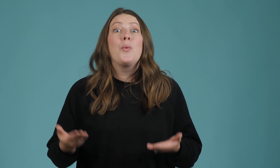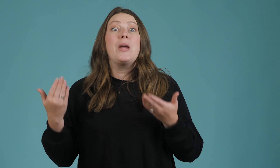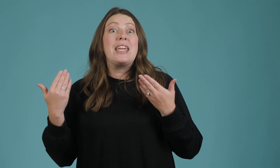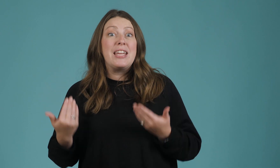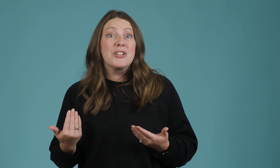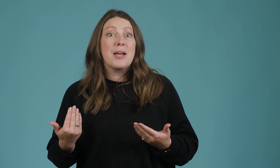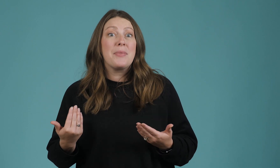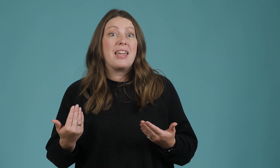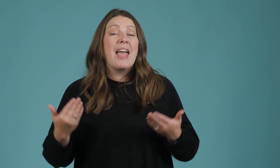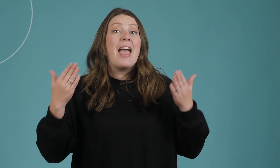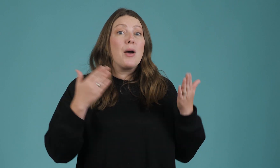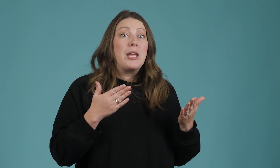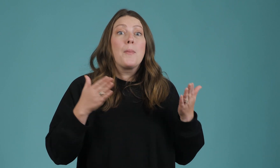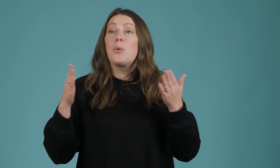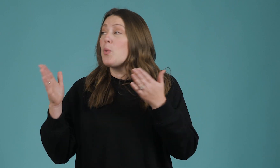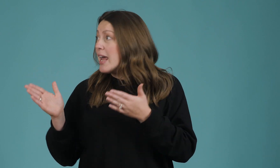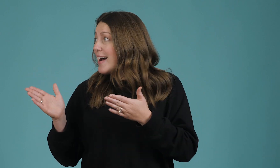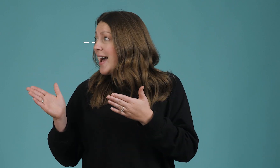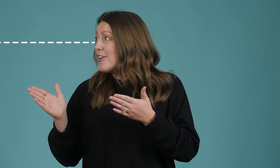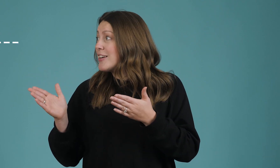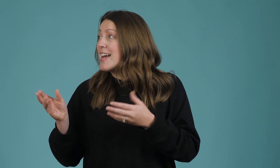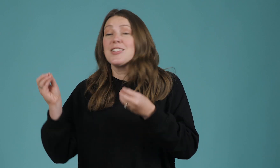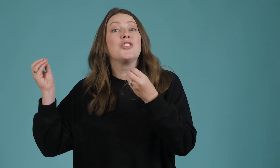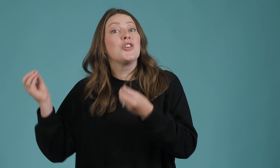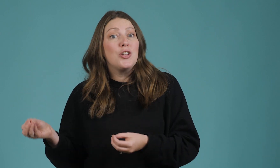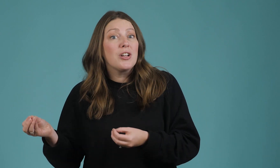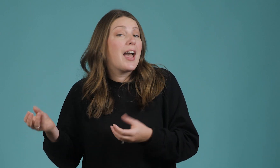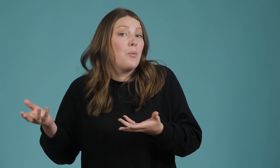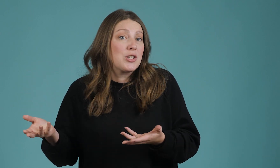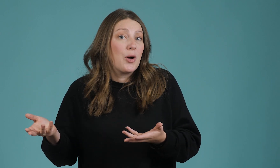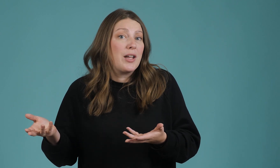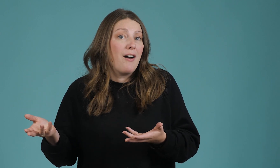We hear something, and we break eye contact to look at what's going on.